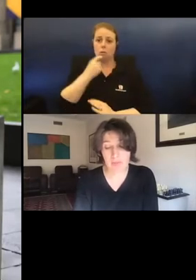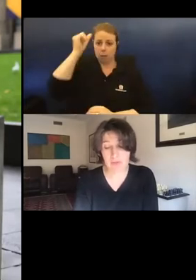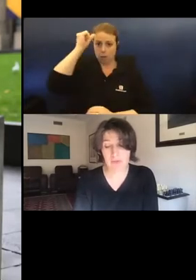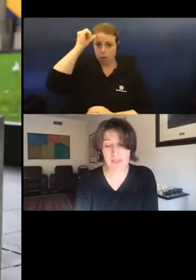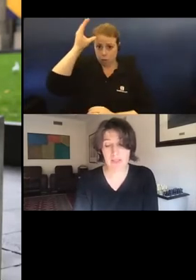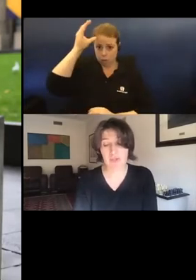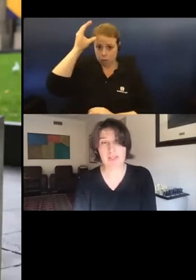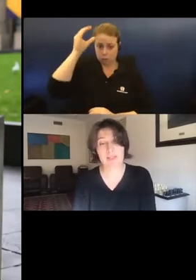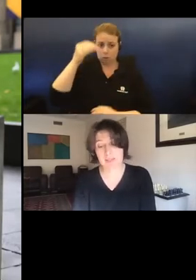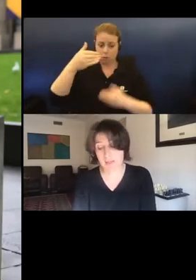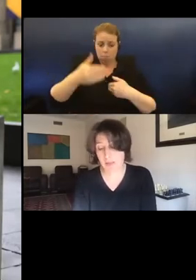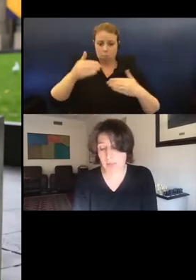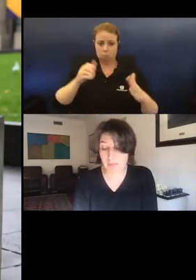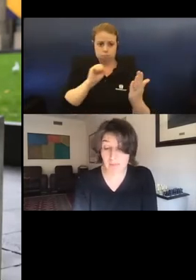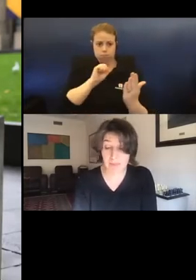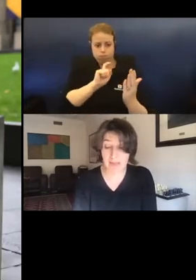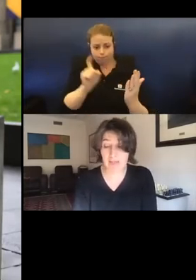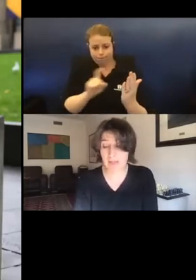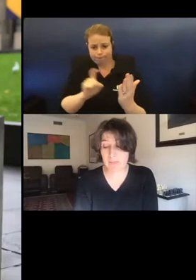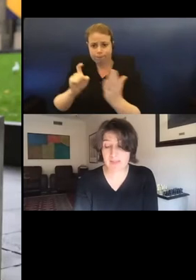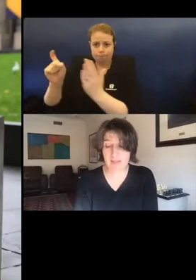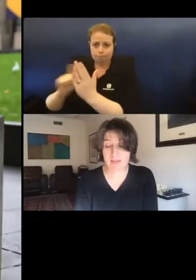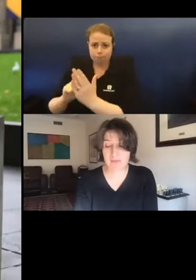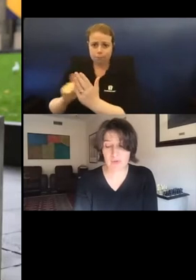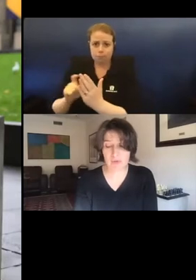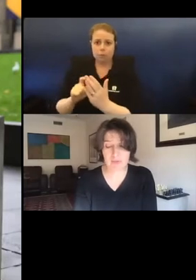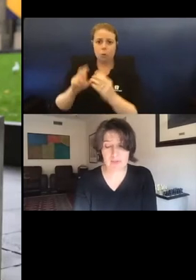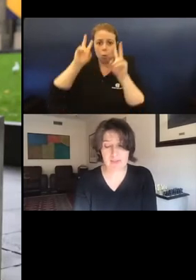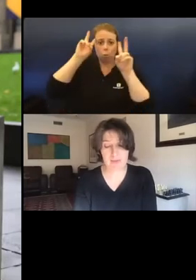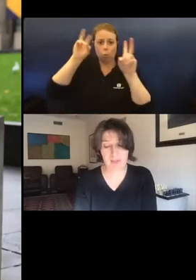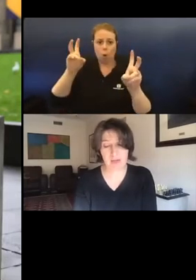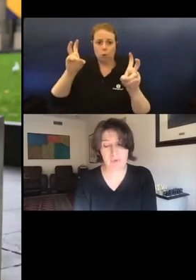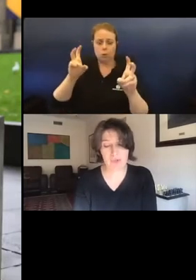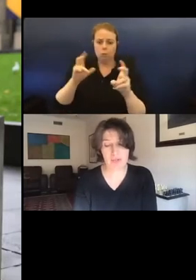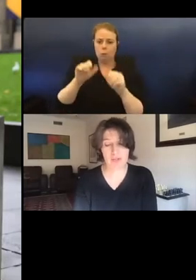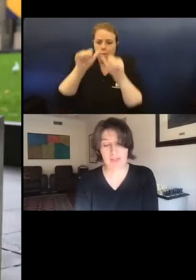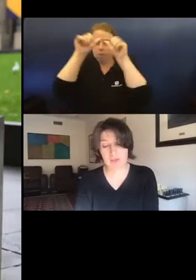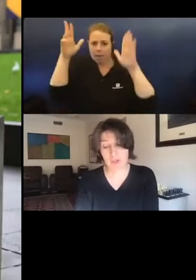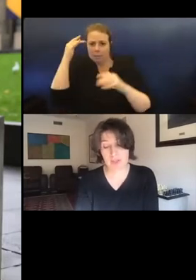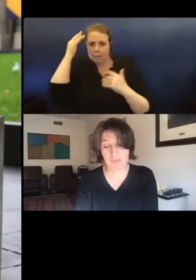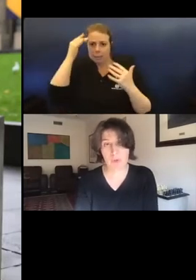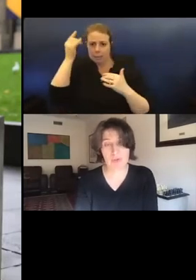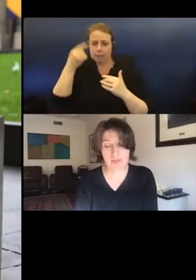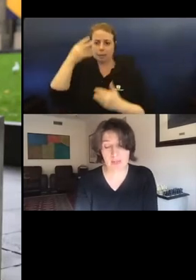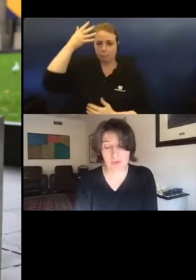freedom and justice by by many famous thinkers and philosophers a project that juxtaposes culturally